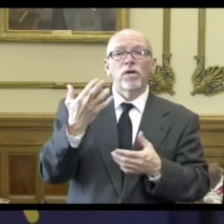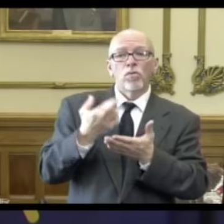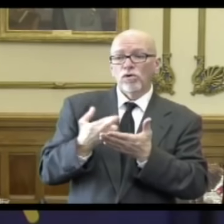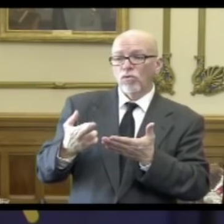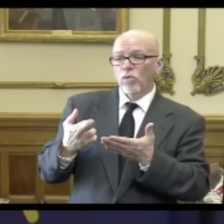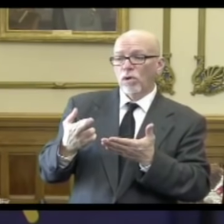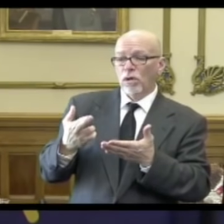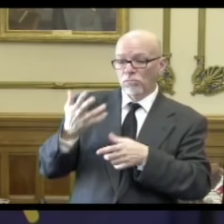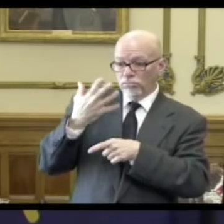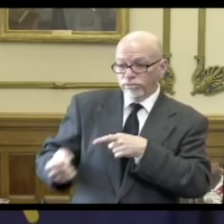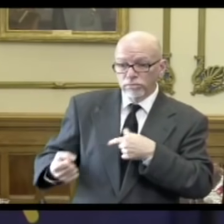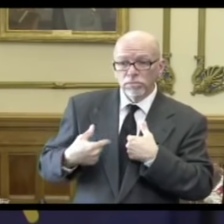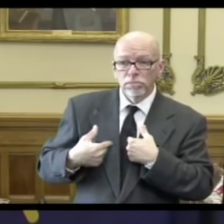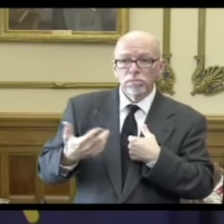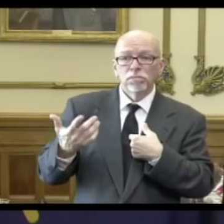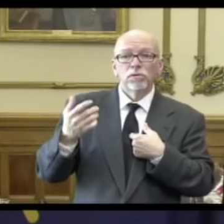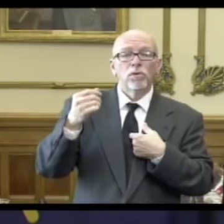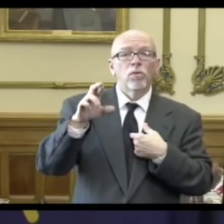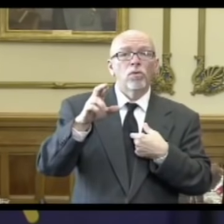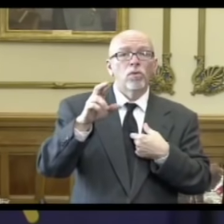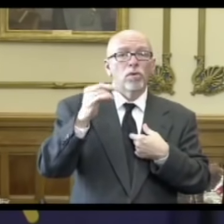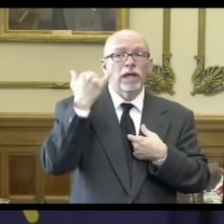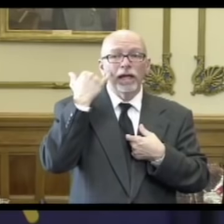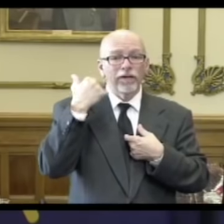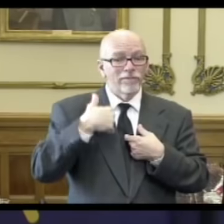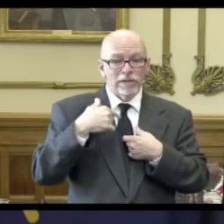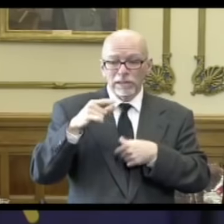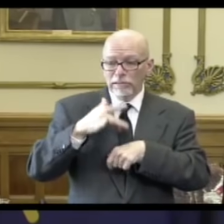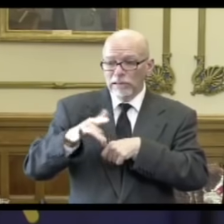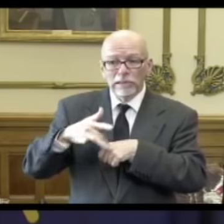TO POOL RESOURCES IF NEED BE WE'RE GOING TO BE ABLE TO.